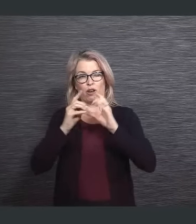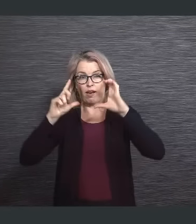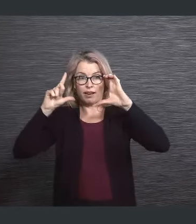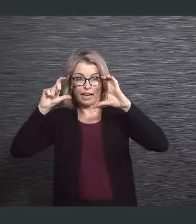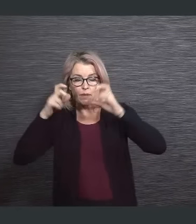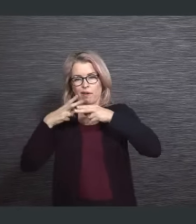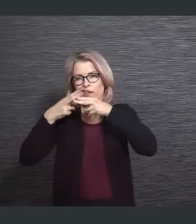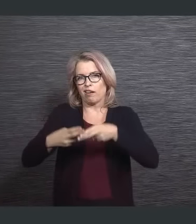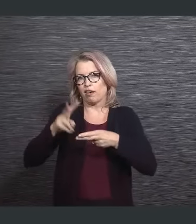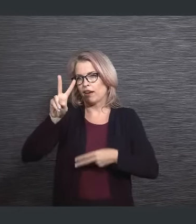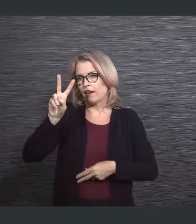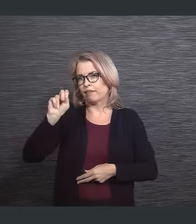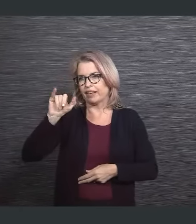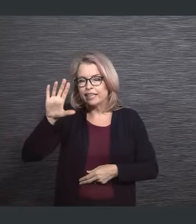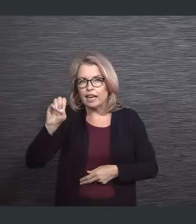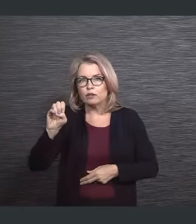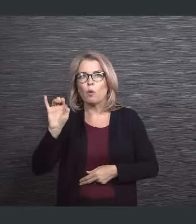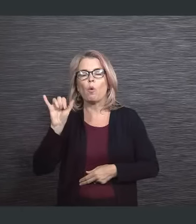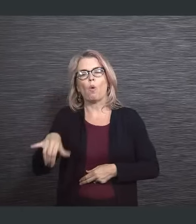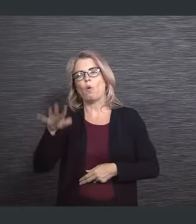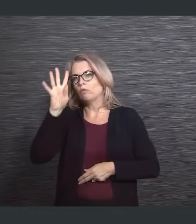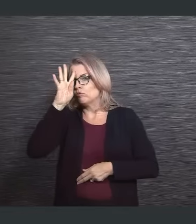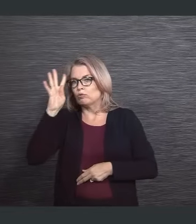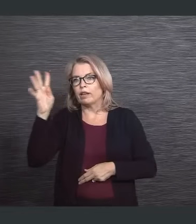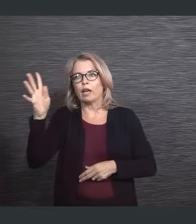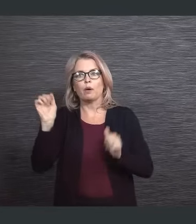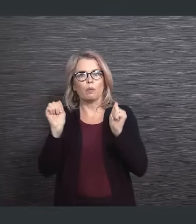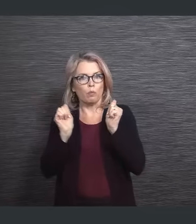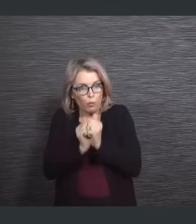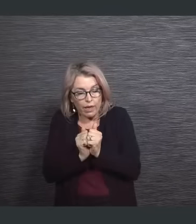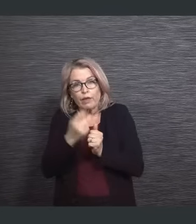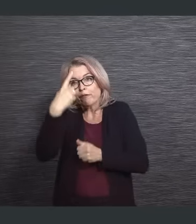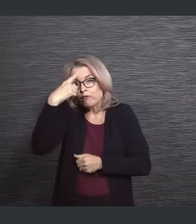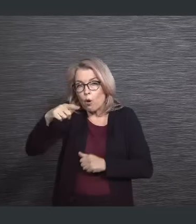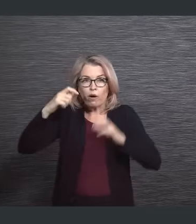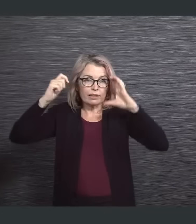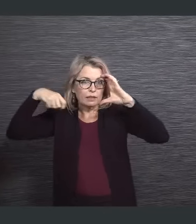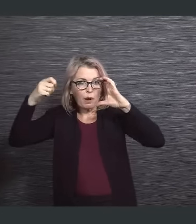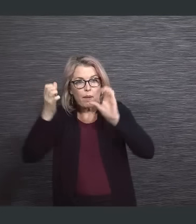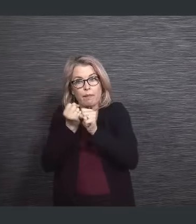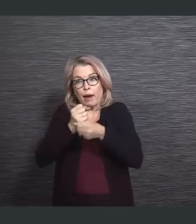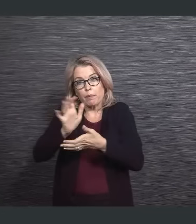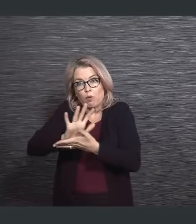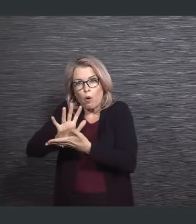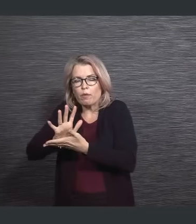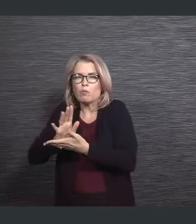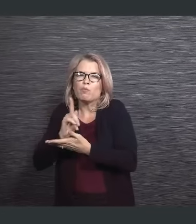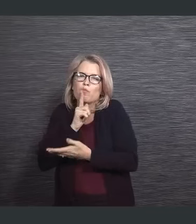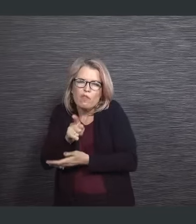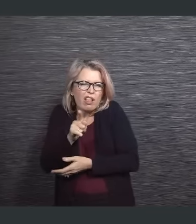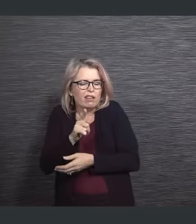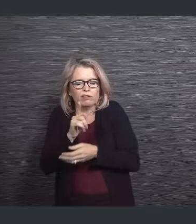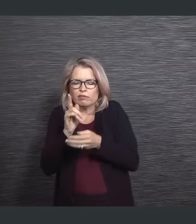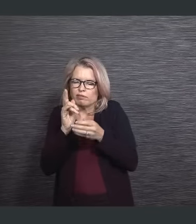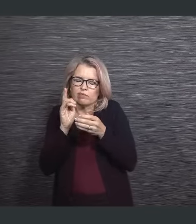created with and for cinematographers, offers a compact and intuitive design.